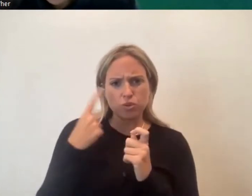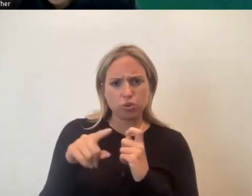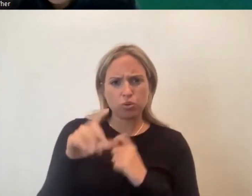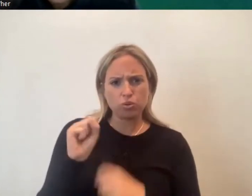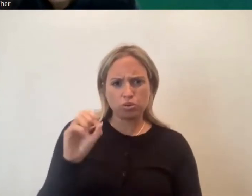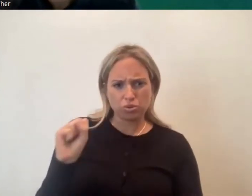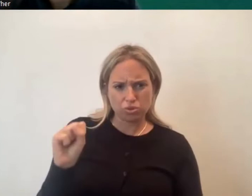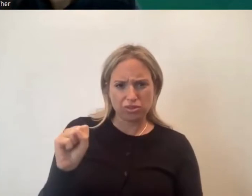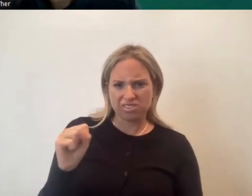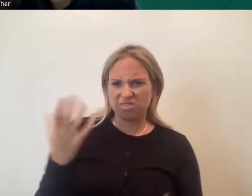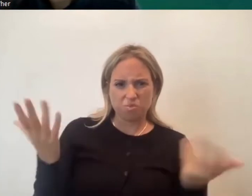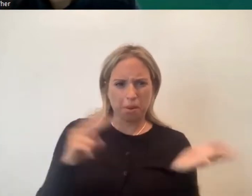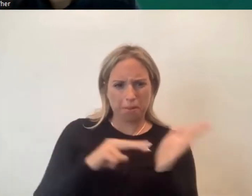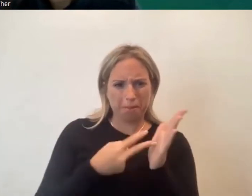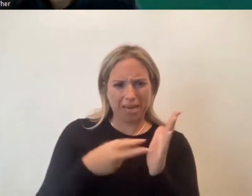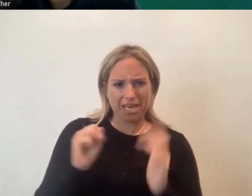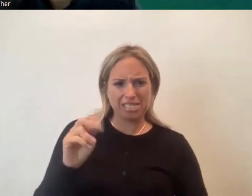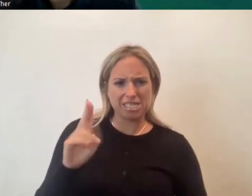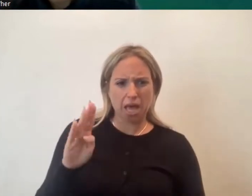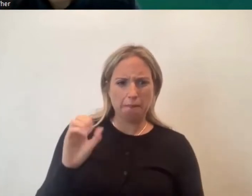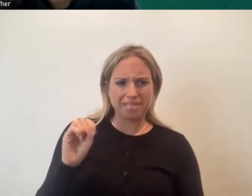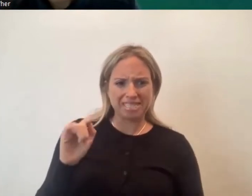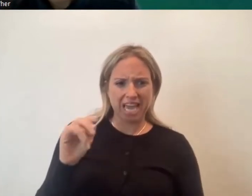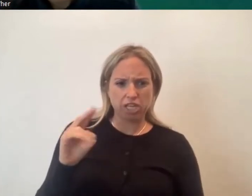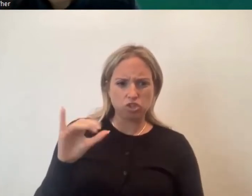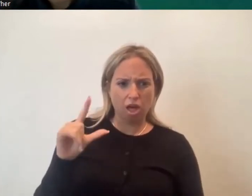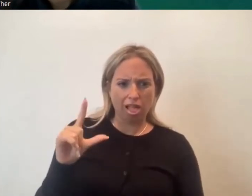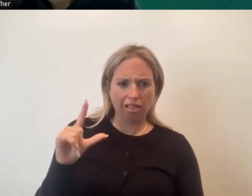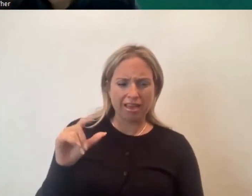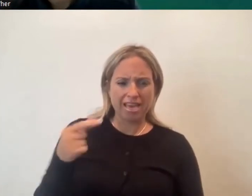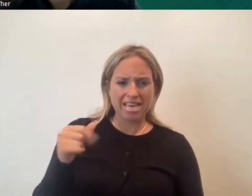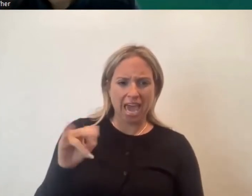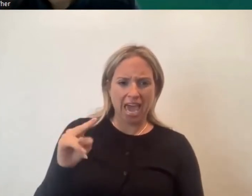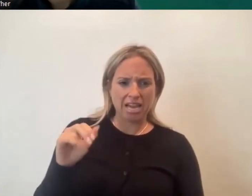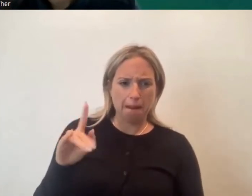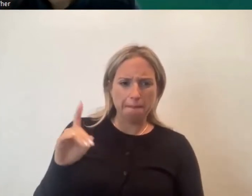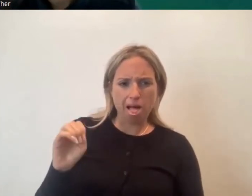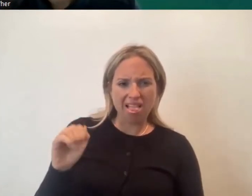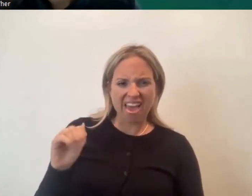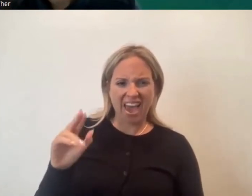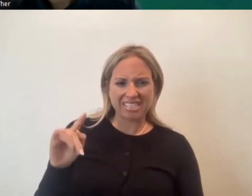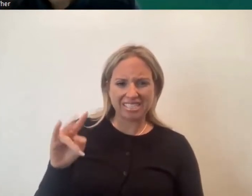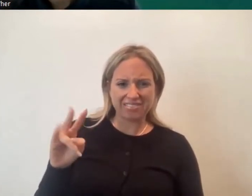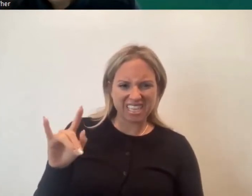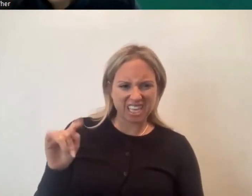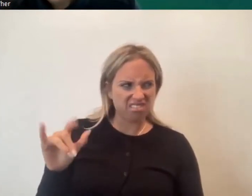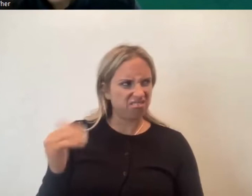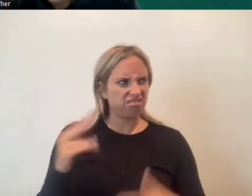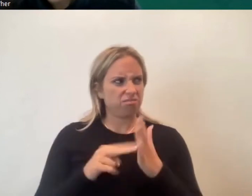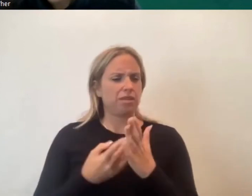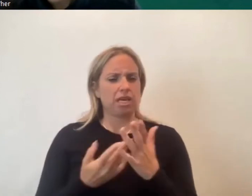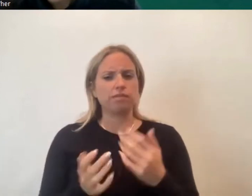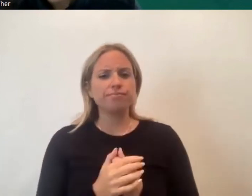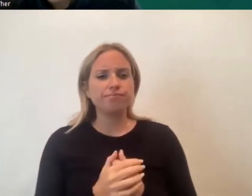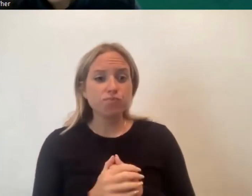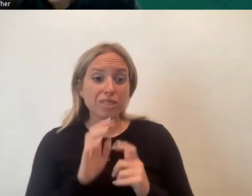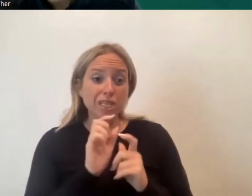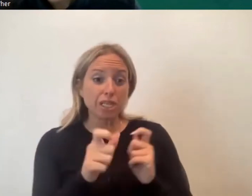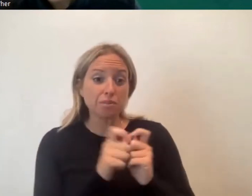What is substantial gainful activity? Lanie: So substantial gainful activity is a certain monthly amount of earnings.